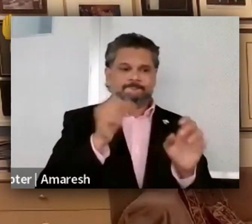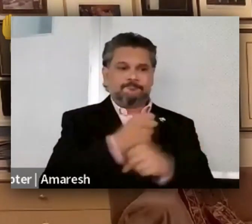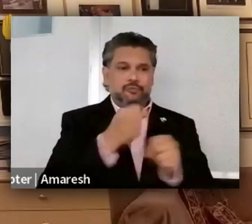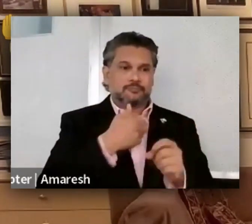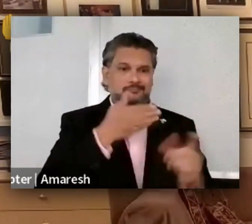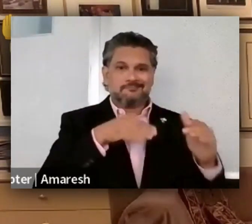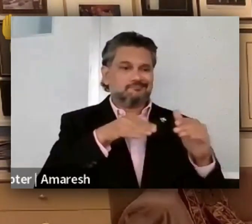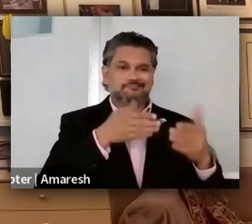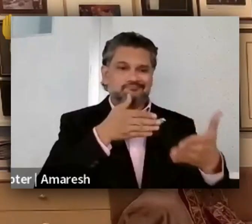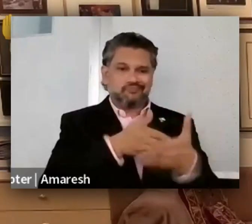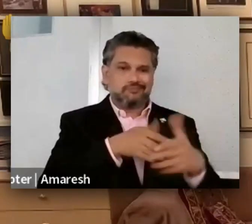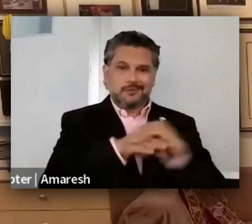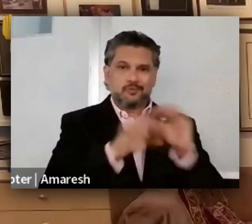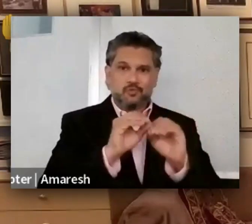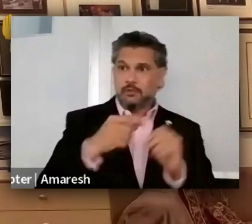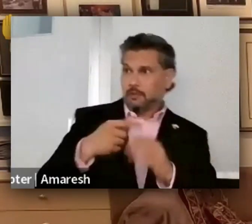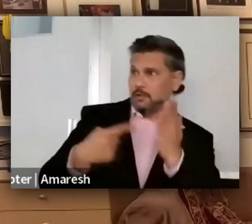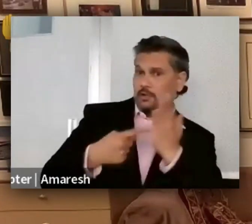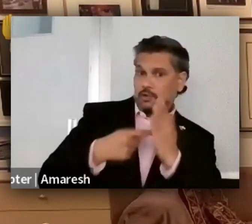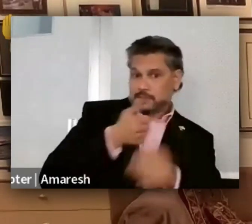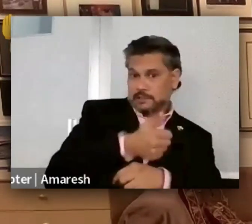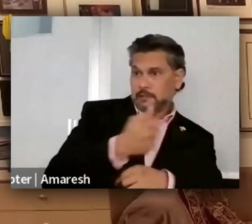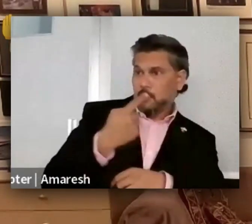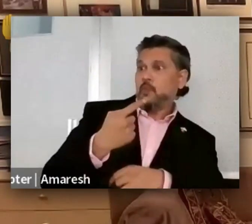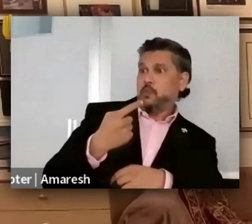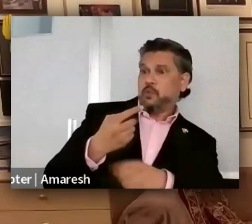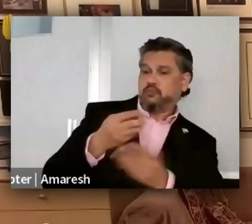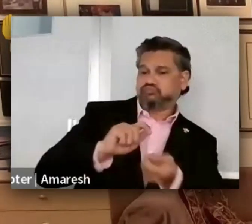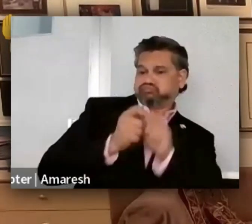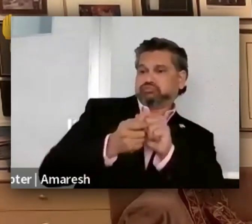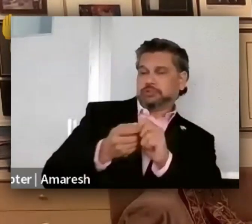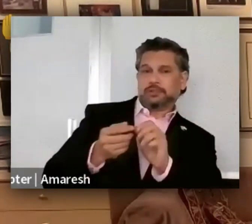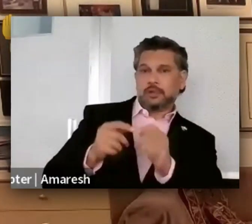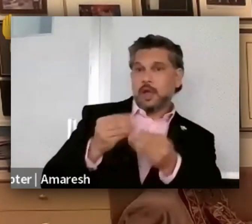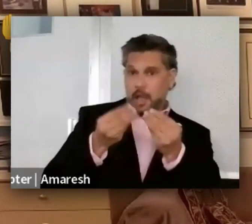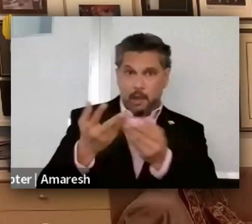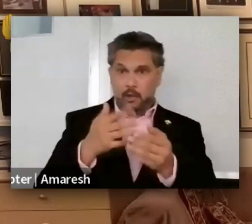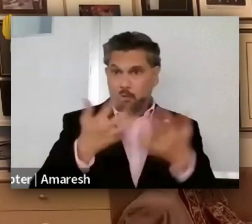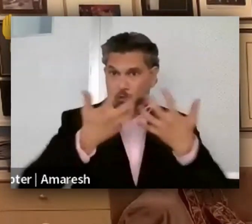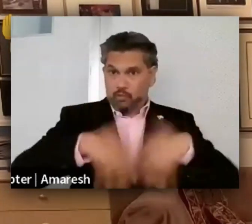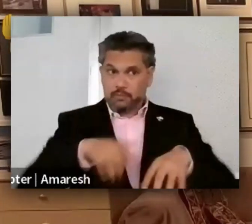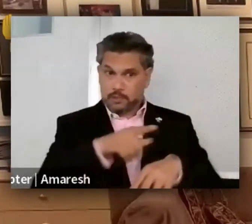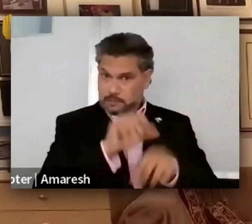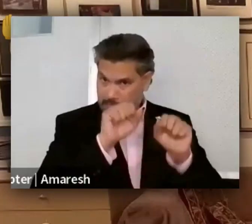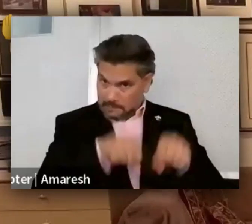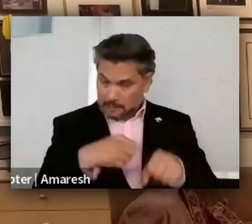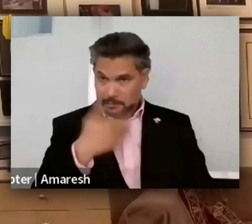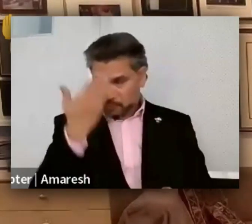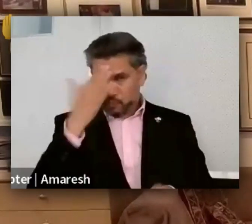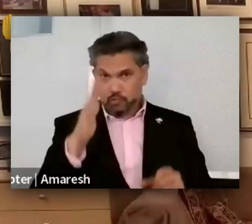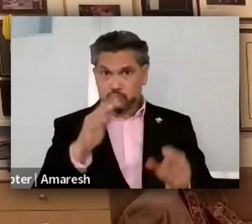And I am speculating at the top of my lungs here that I don't know for sure if we have any capacity